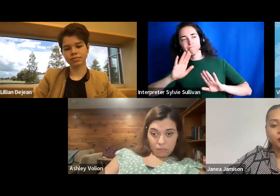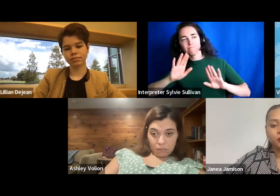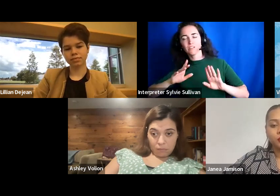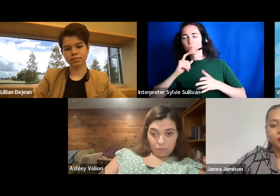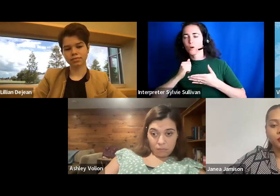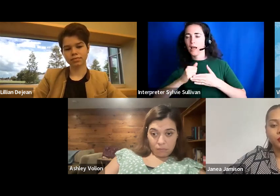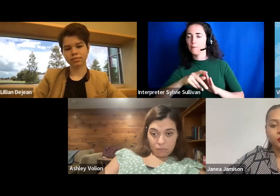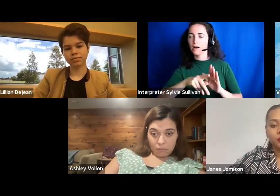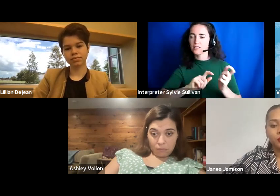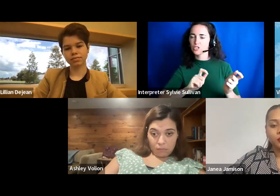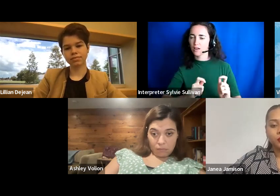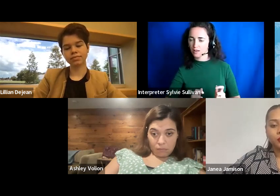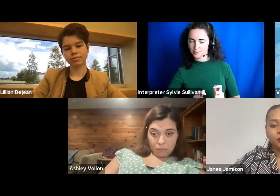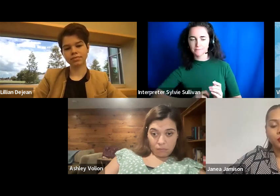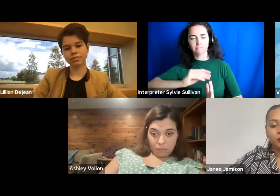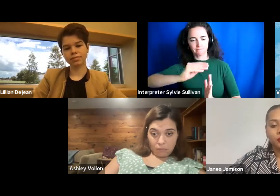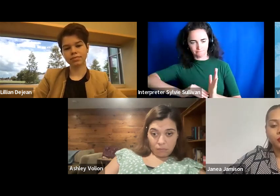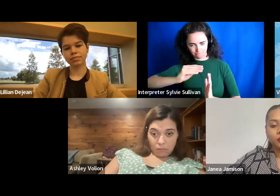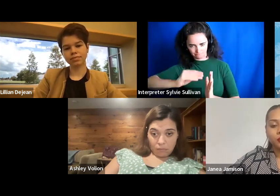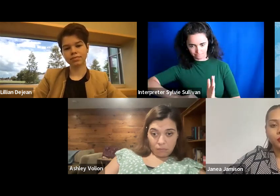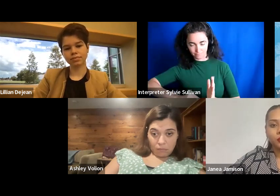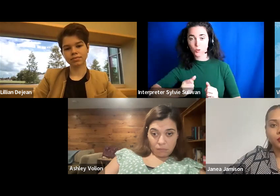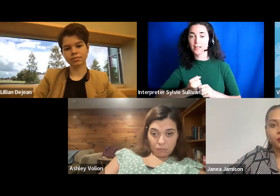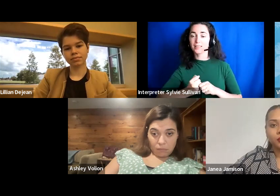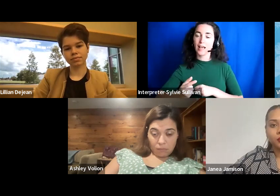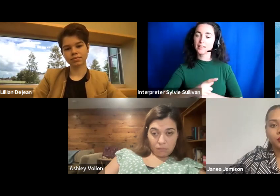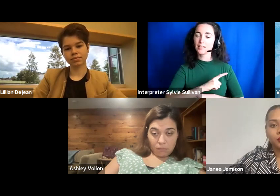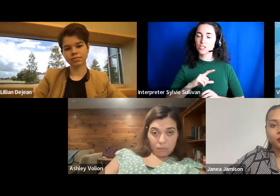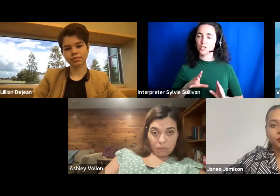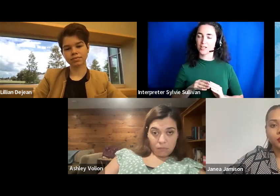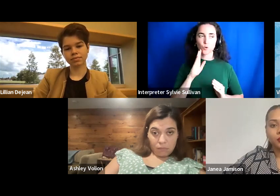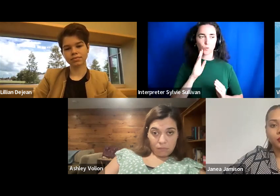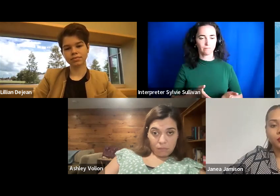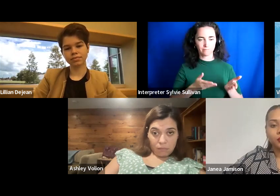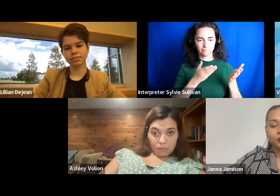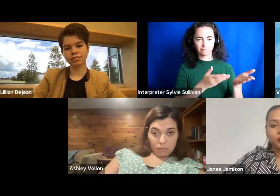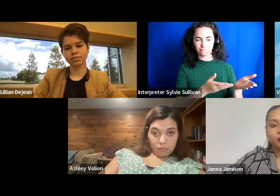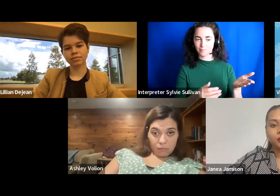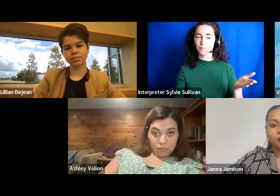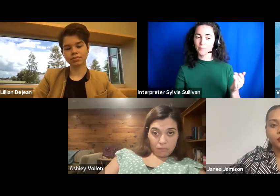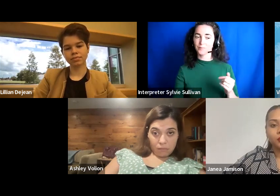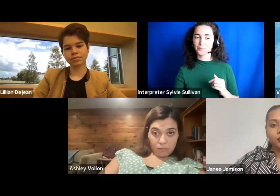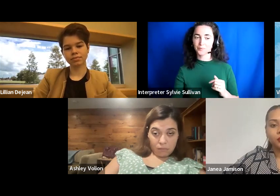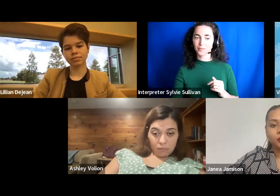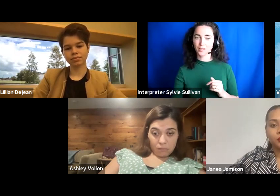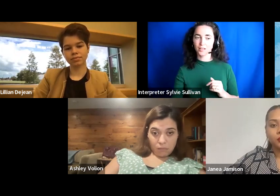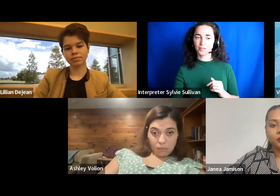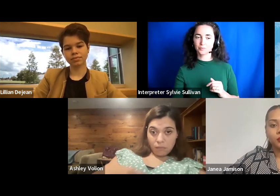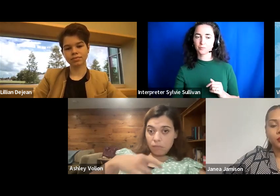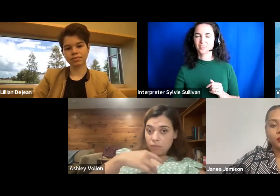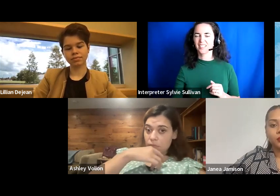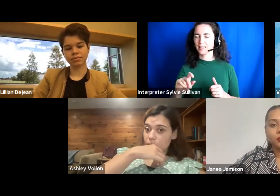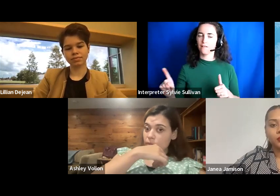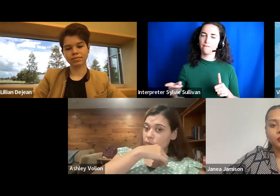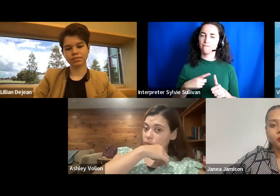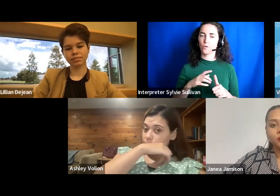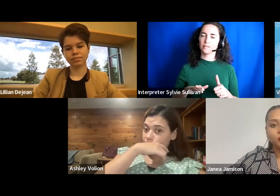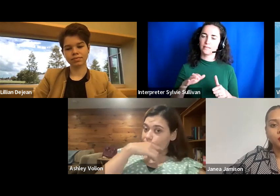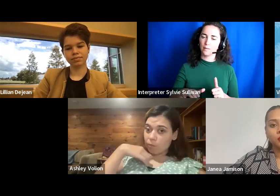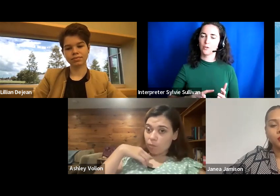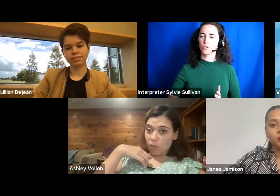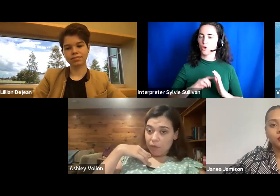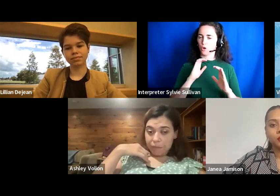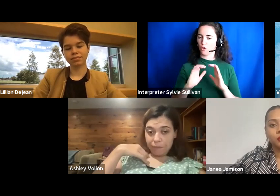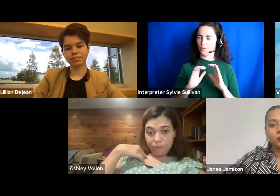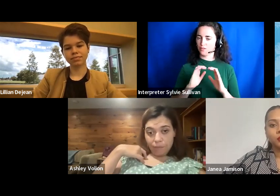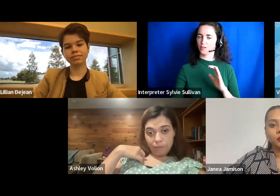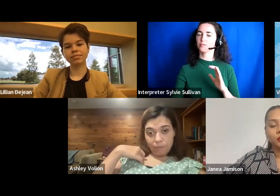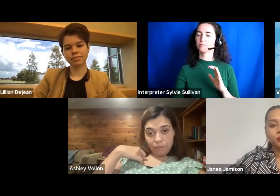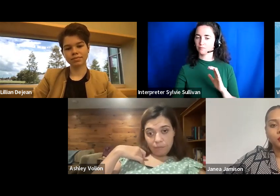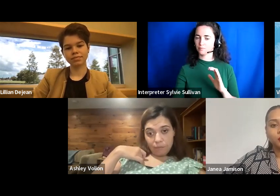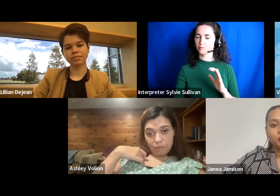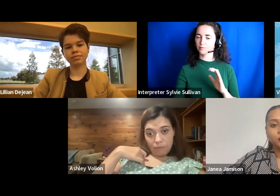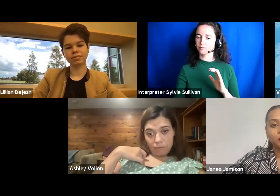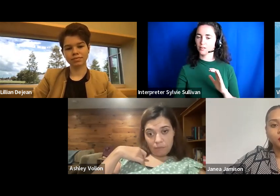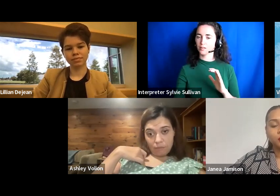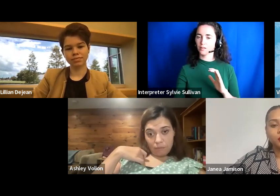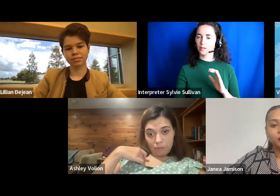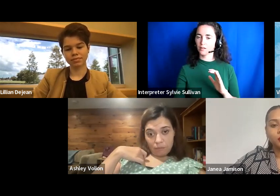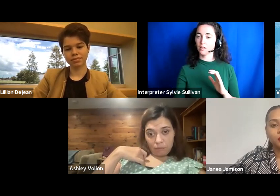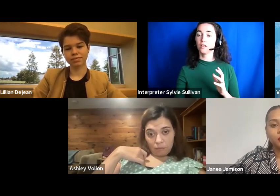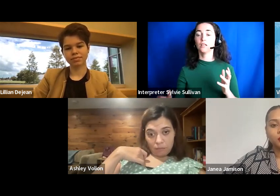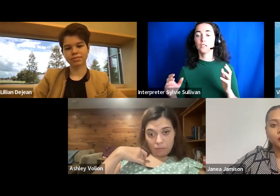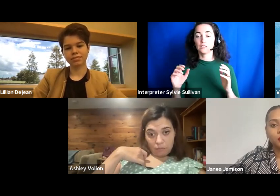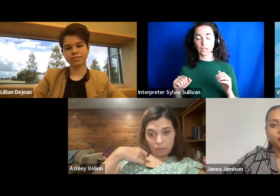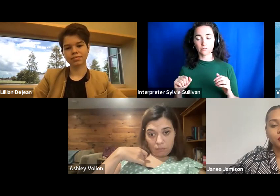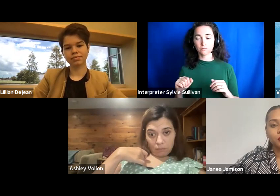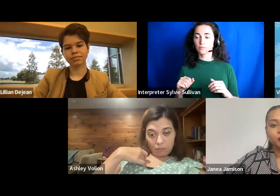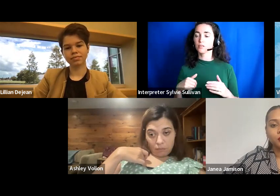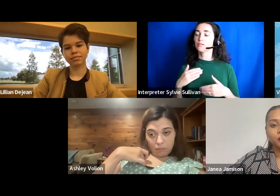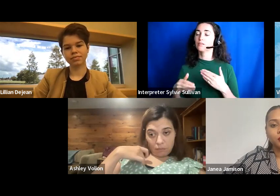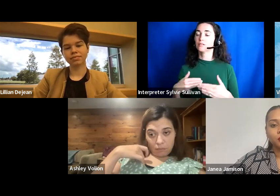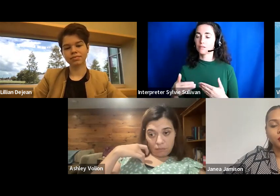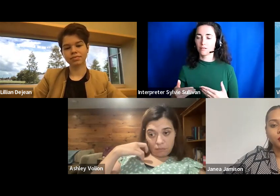brought forward in the next legislative session but That's just kind of a step one to get a conversation started hopefully, have really productive work products coming out of that when it comes to the studies the conversations the